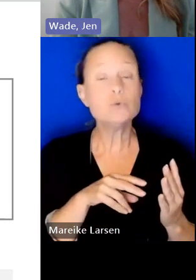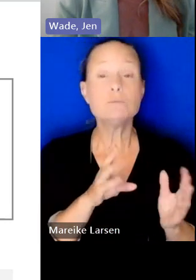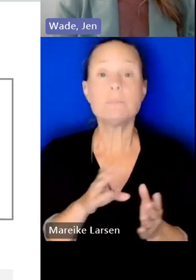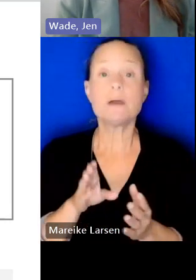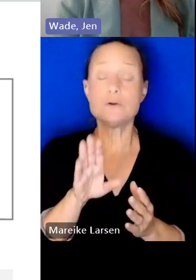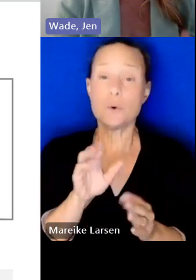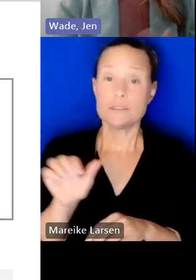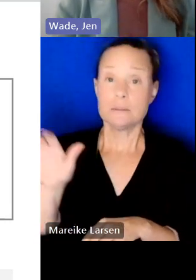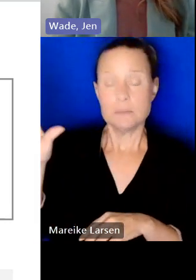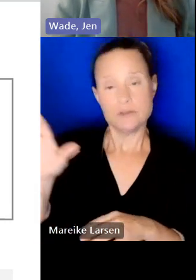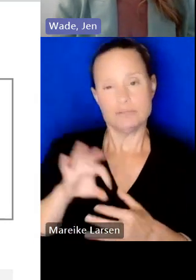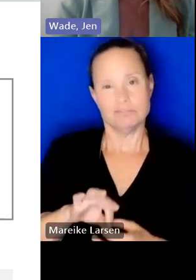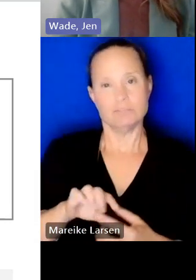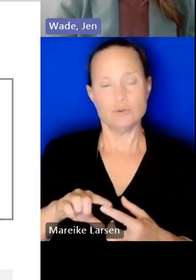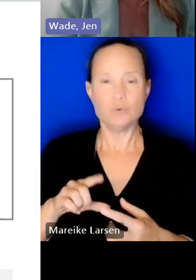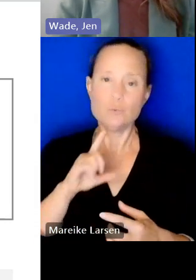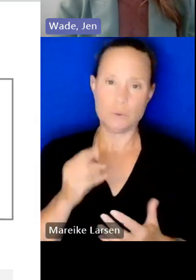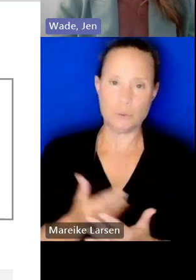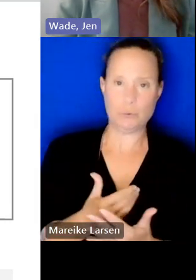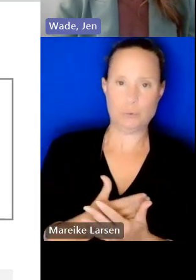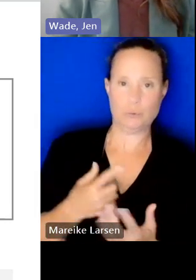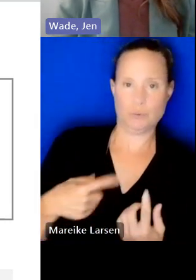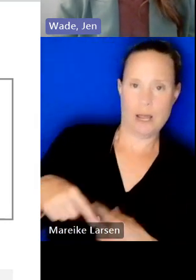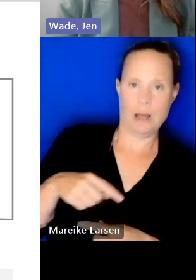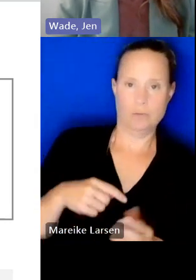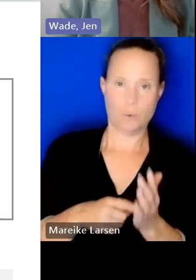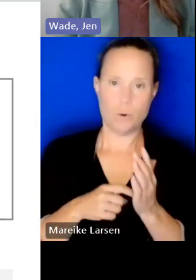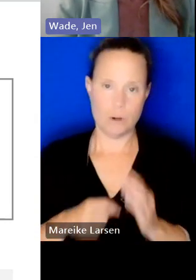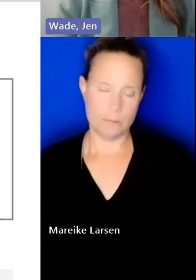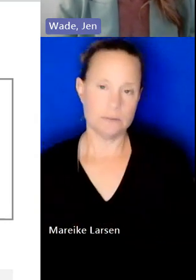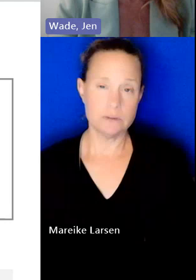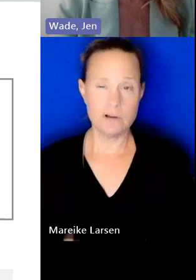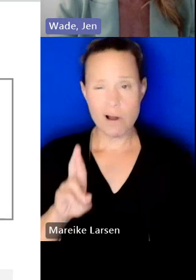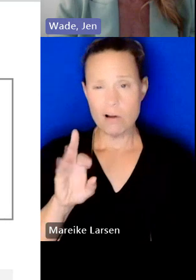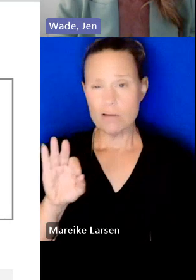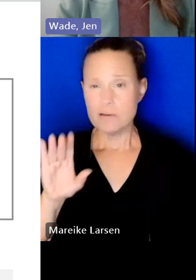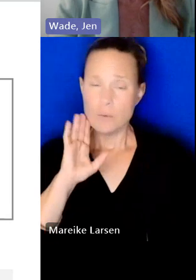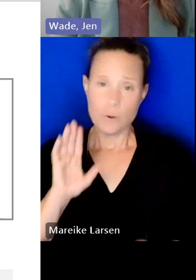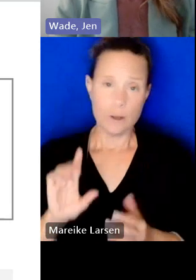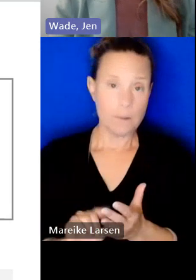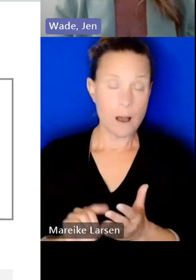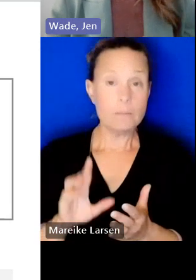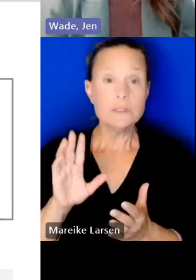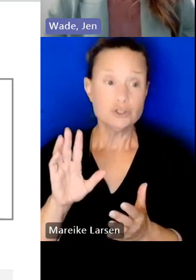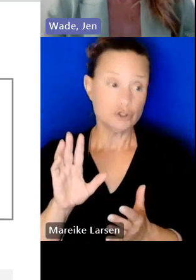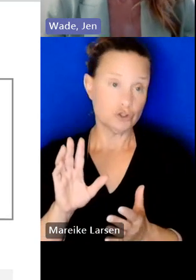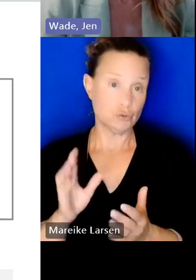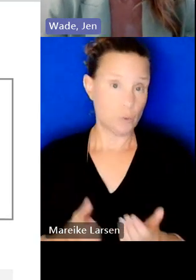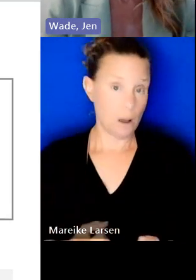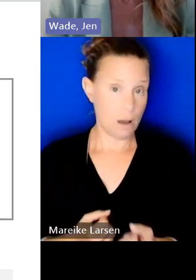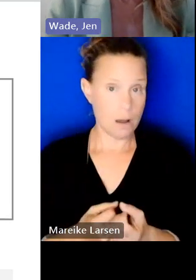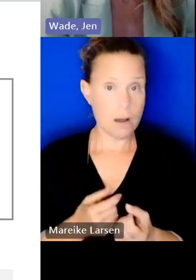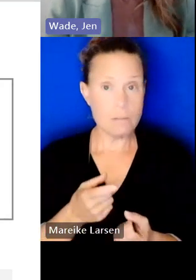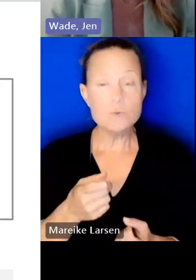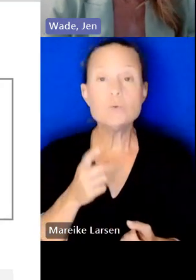prepare your submission according to the updated round and again that RFA will be published to assist you along the way. And we'll also have.